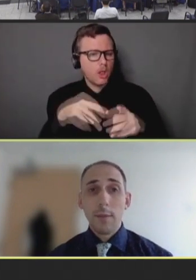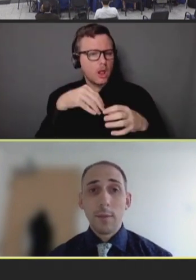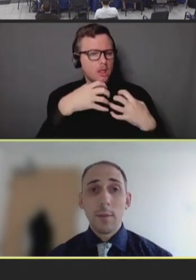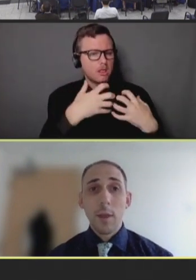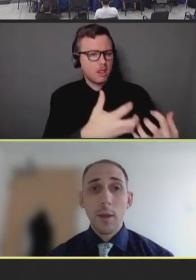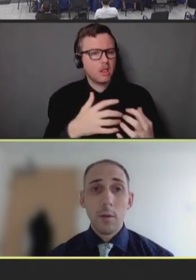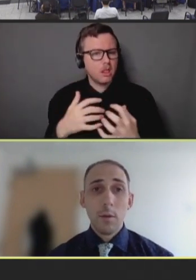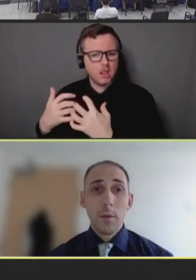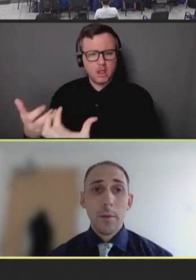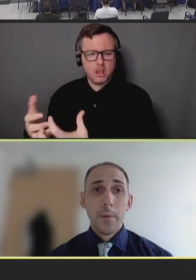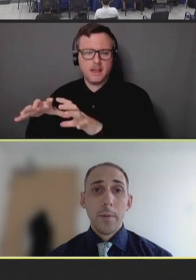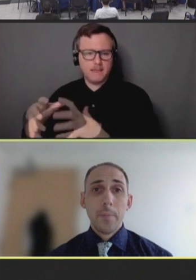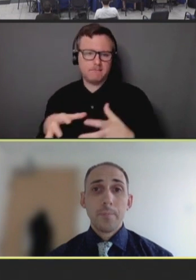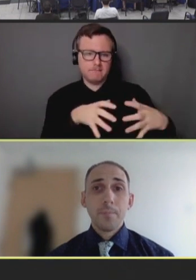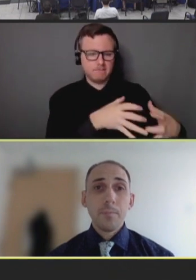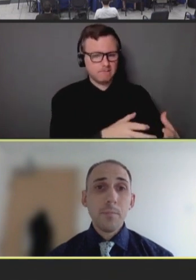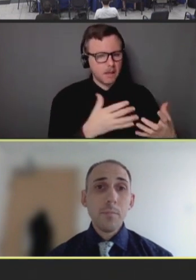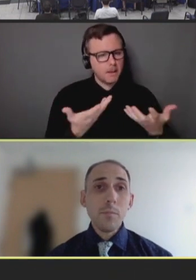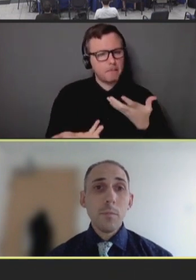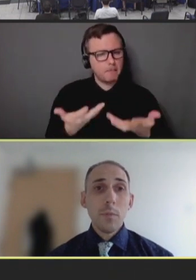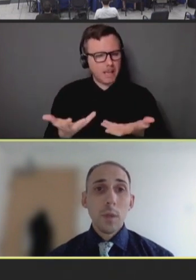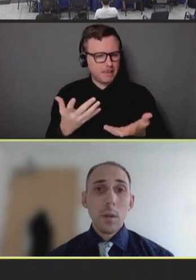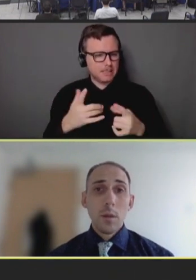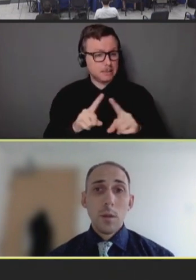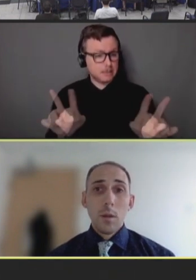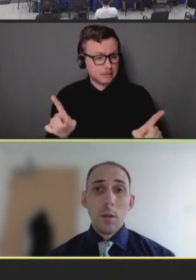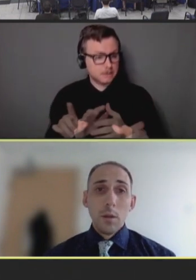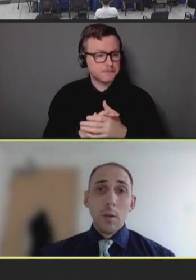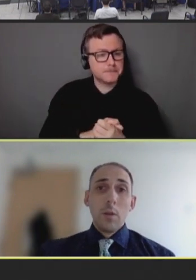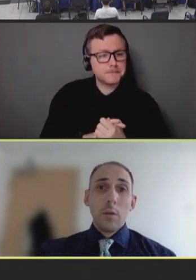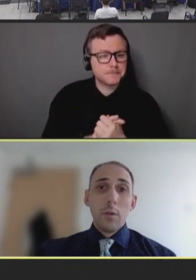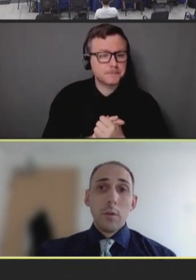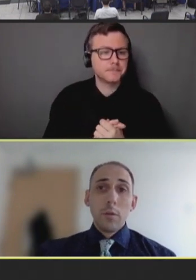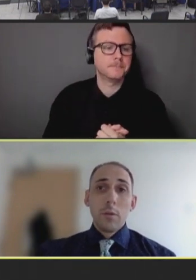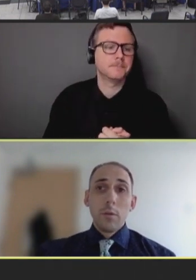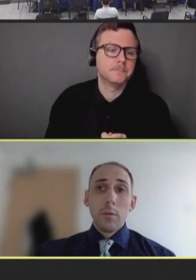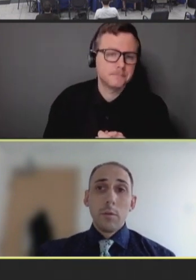If you would mind advancing the slide.